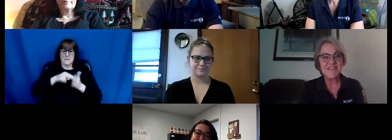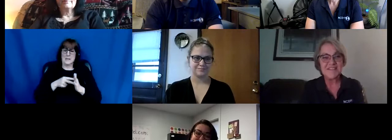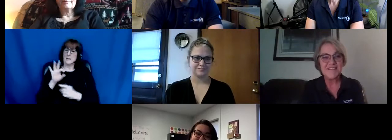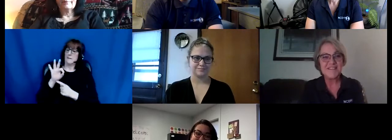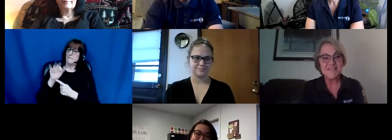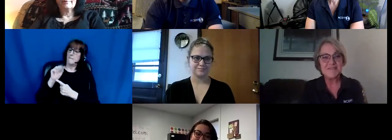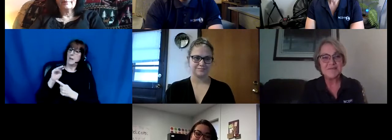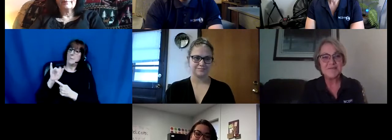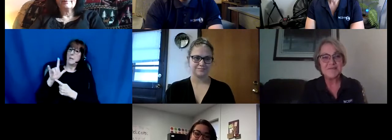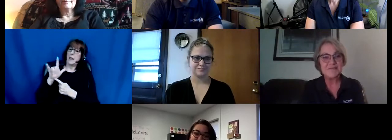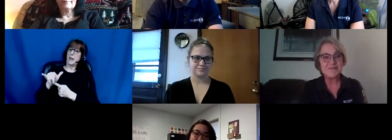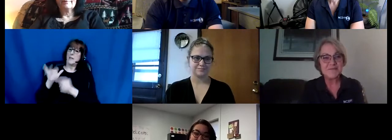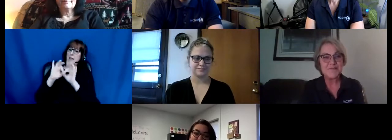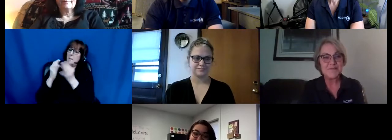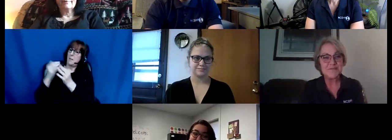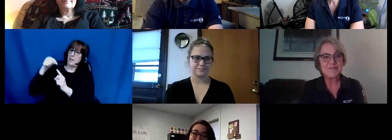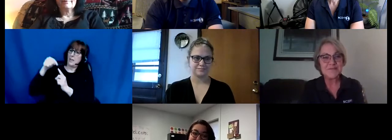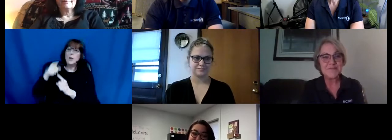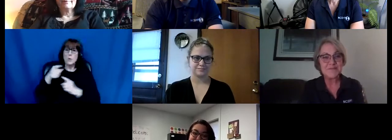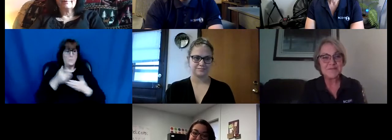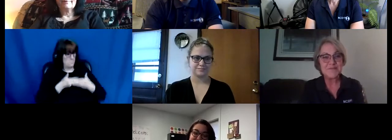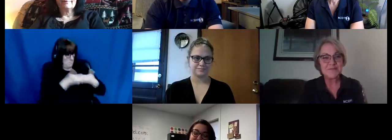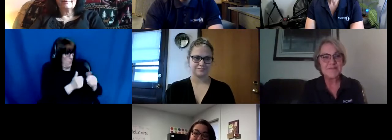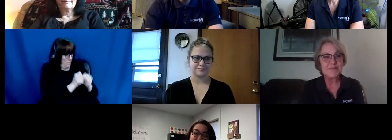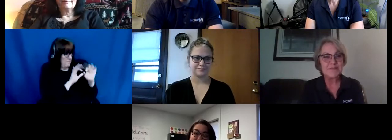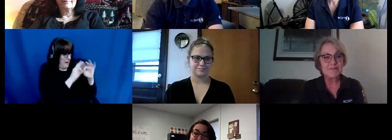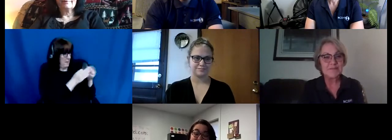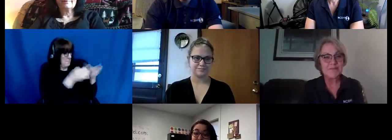because there's the family that you're born into and then there's the family that you choose